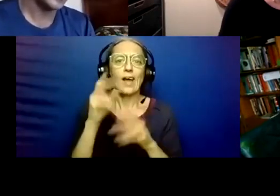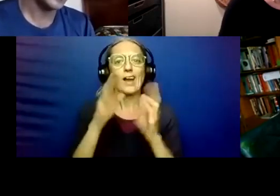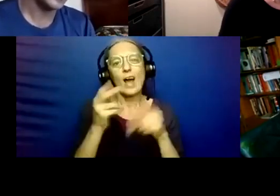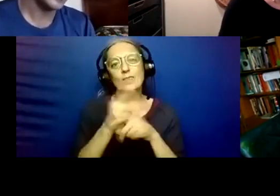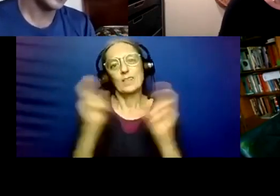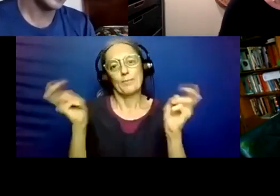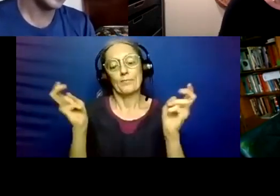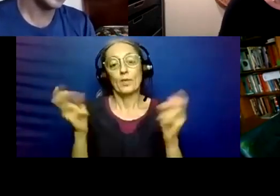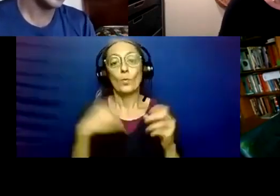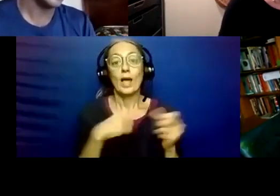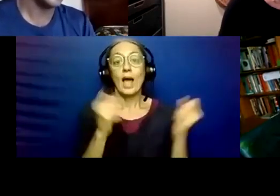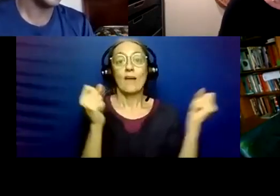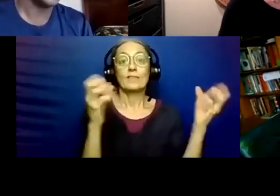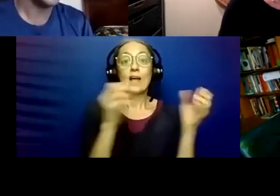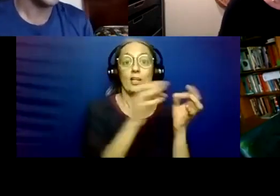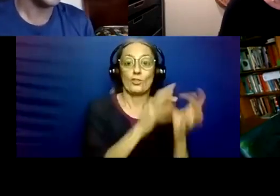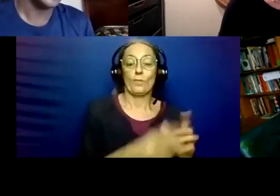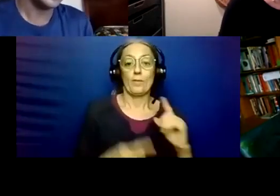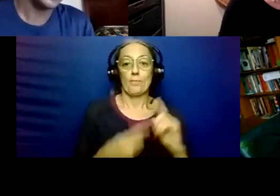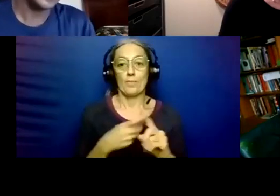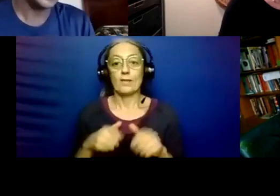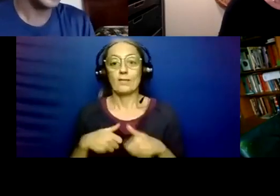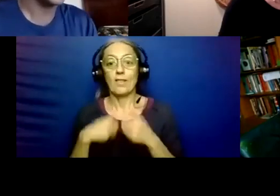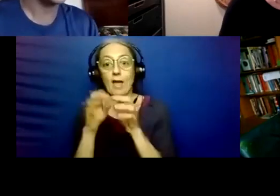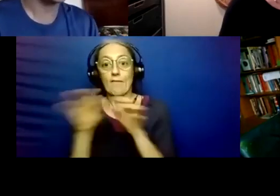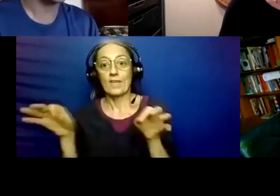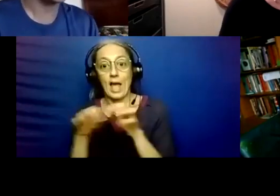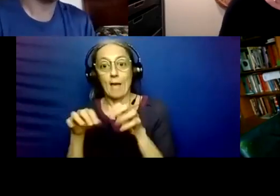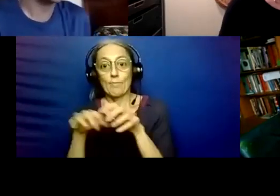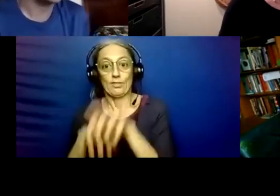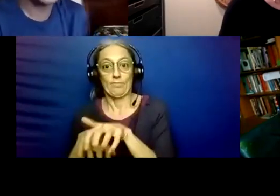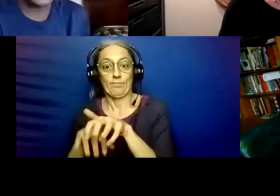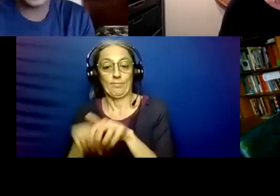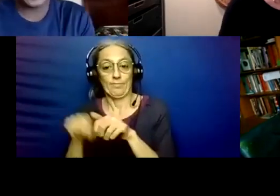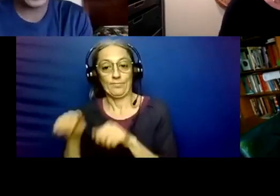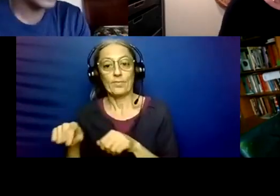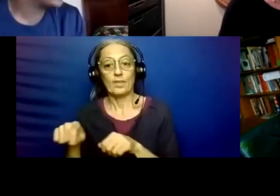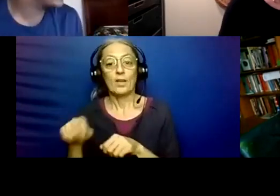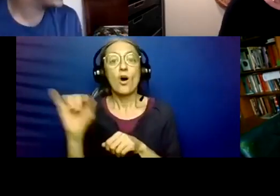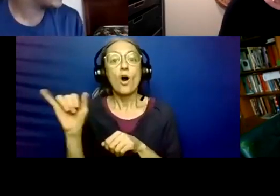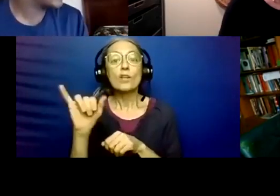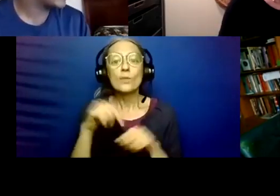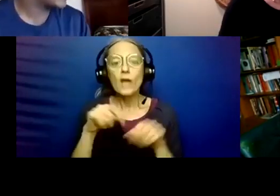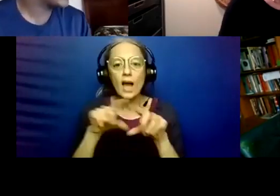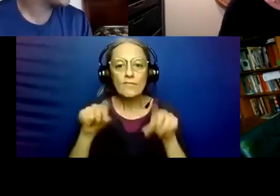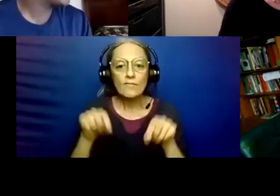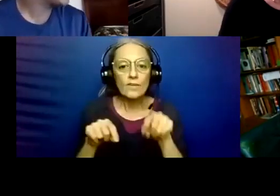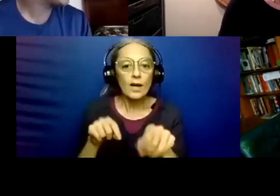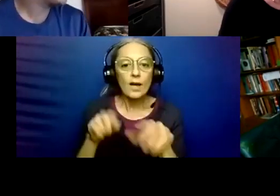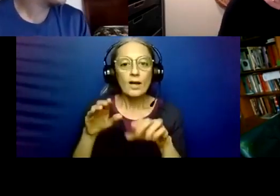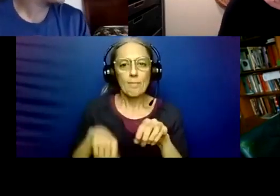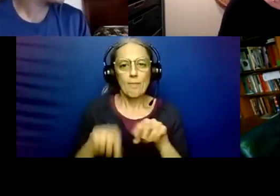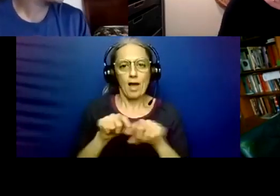and live captioning, you will see a chat box where attendees can type in questions and comments.